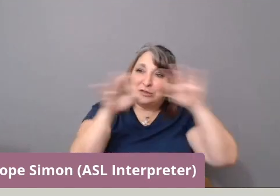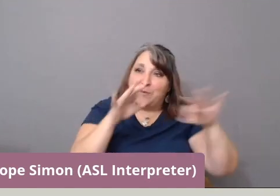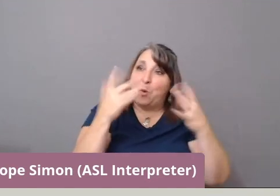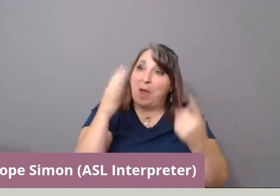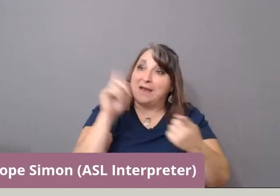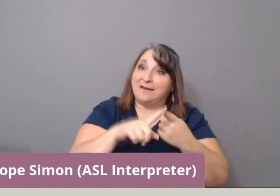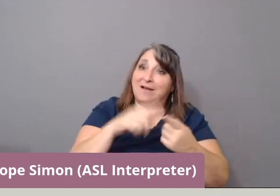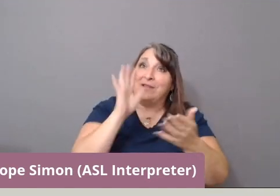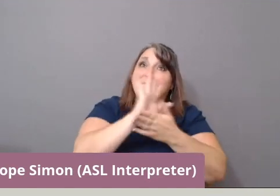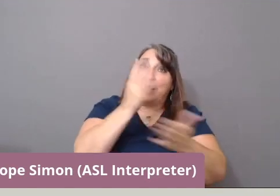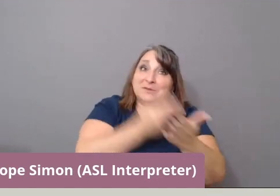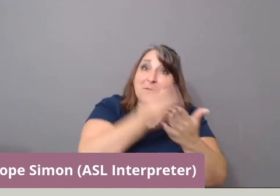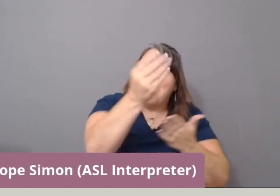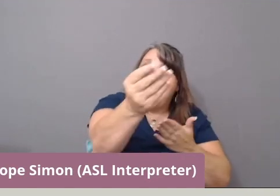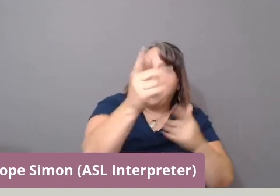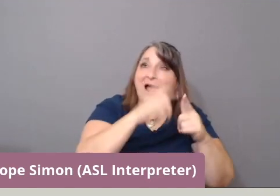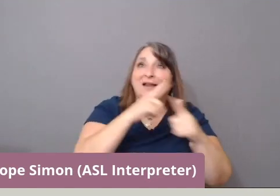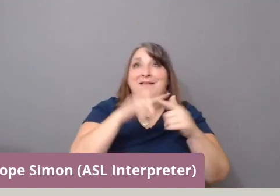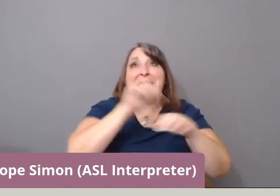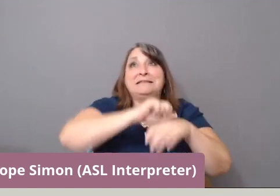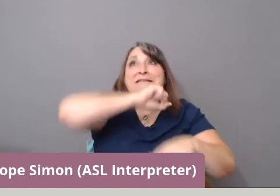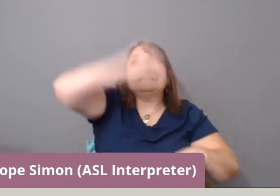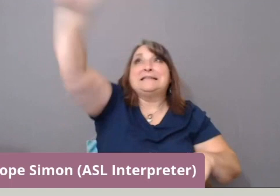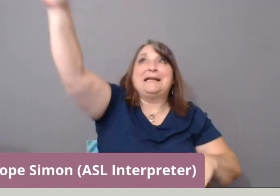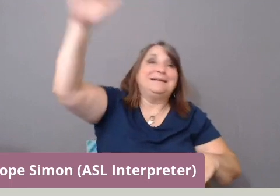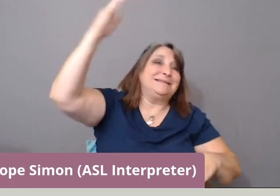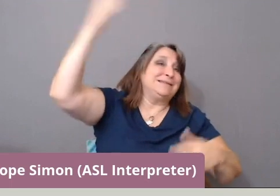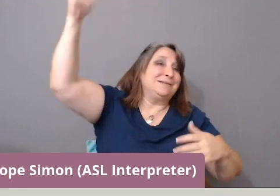and then send it off to some conveyor belt